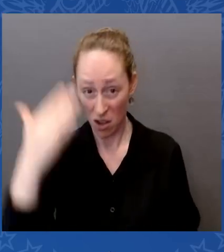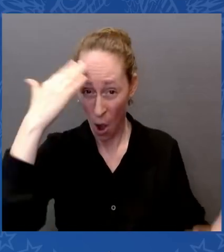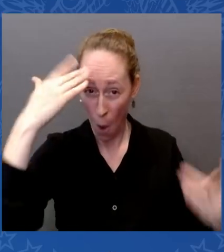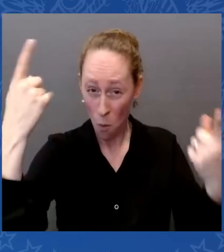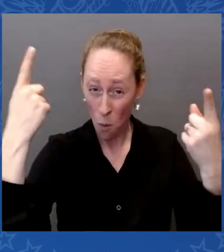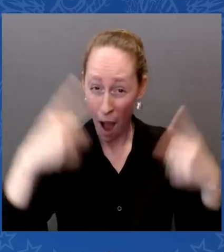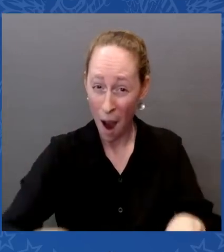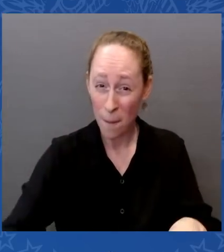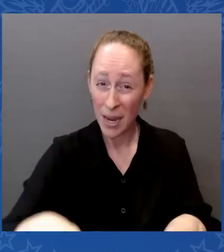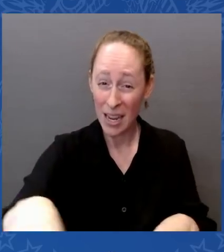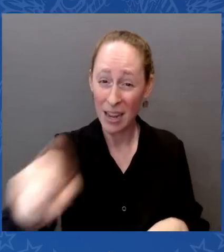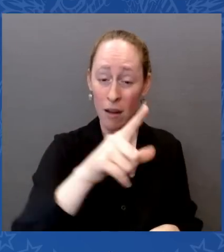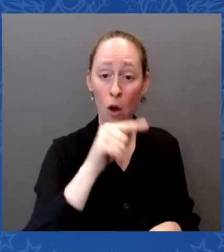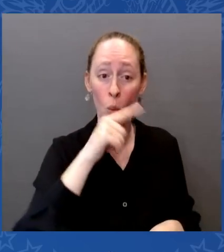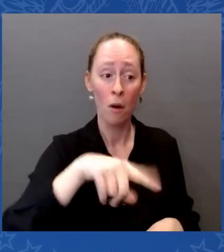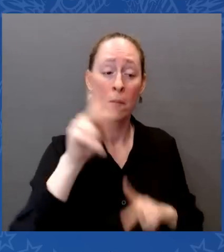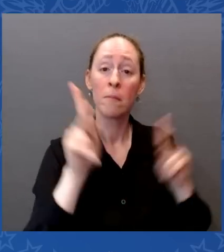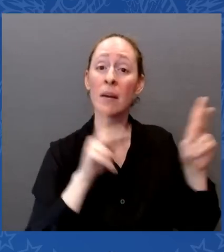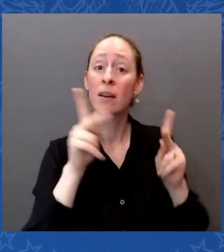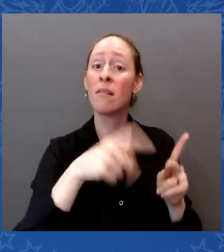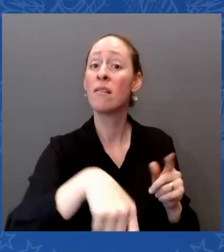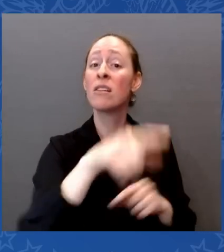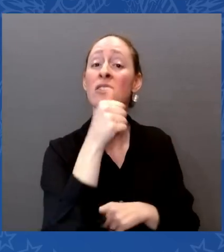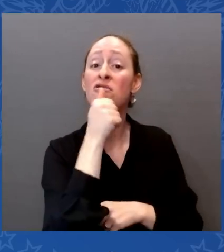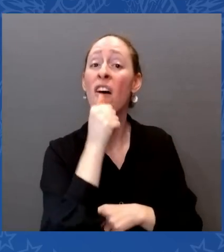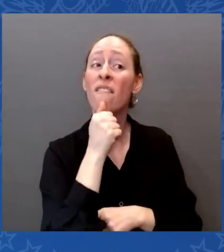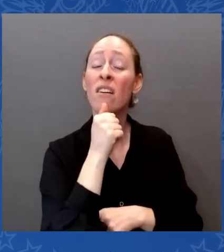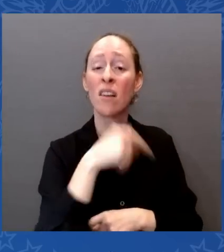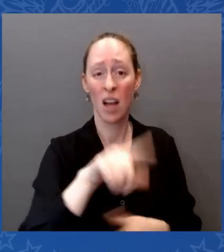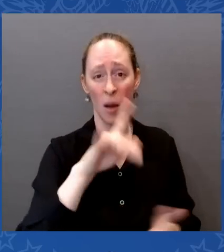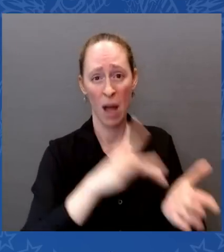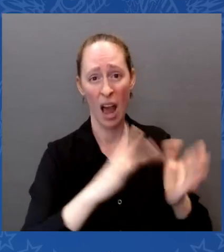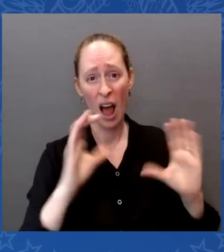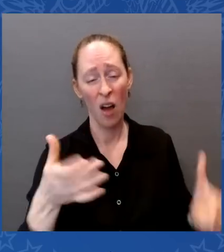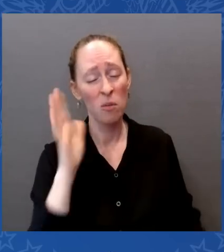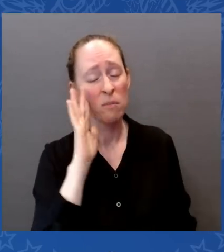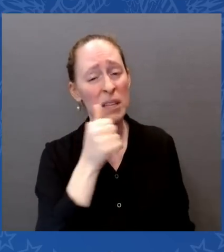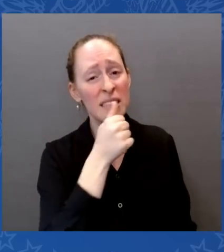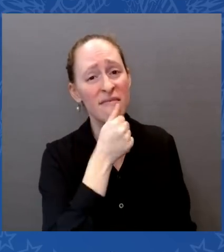This is -- this one comes -- I have to admit: Every once in a while, they surprise me.